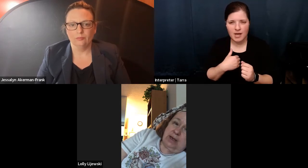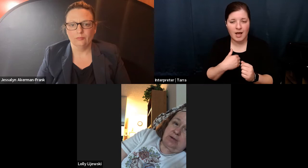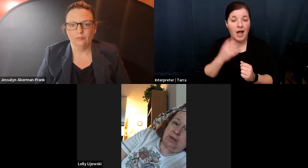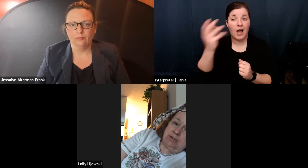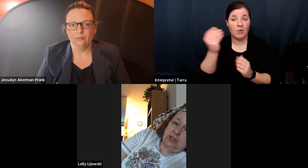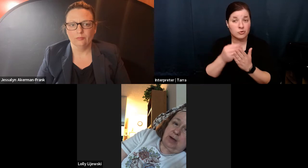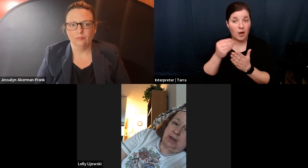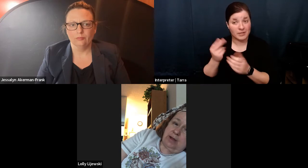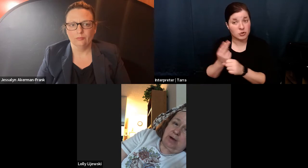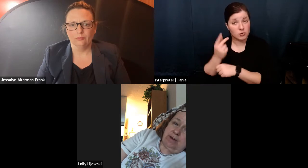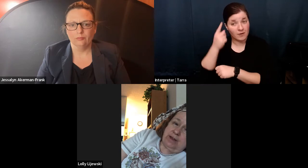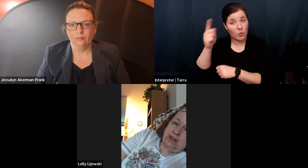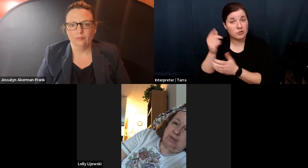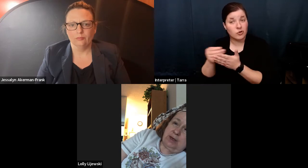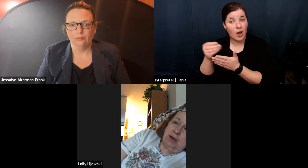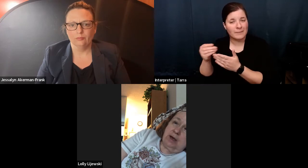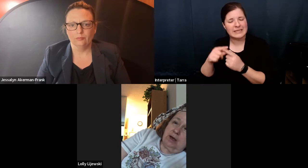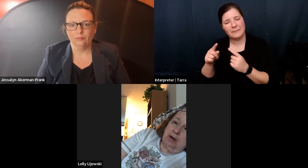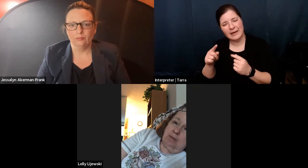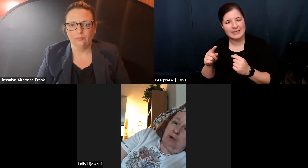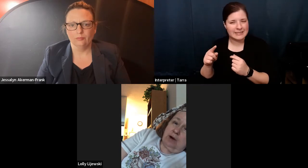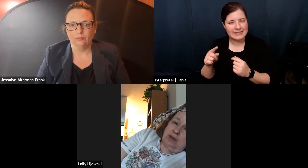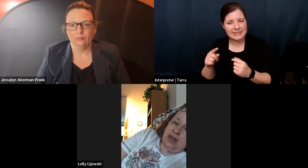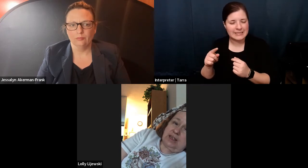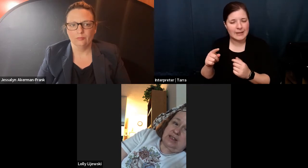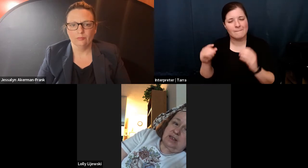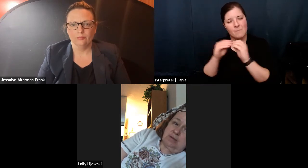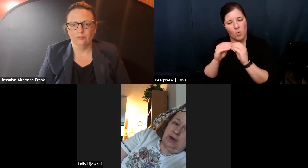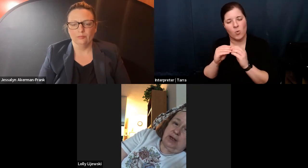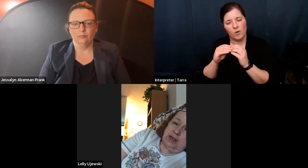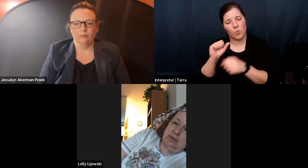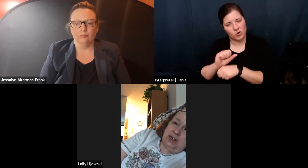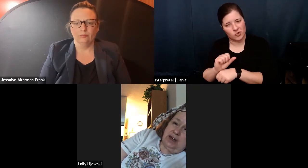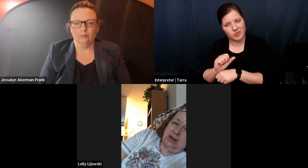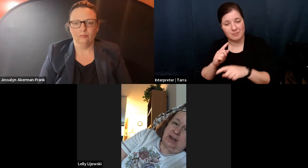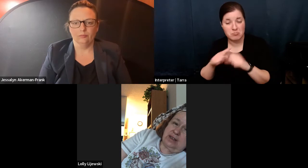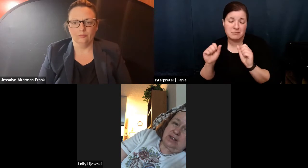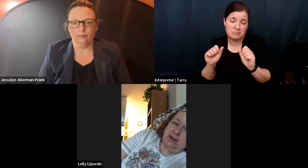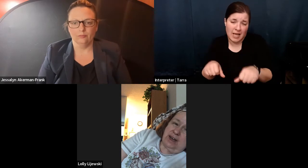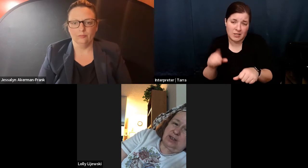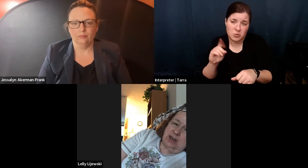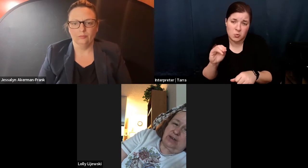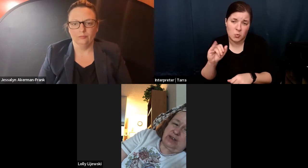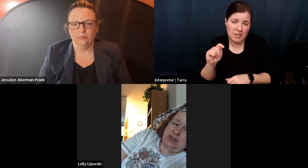I recently -- oh, let's see.